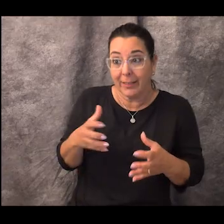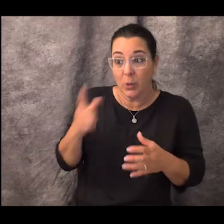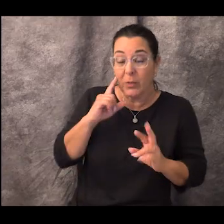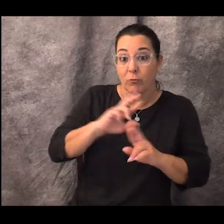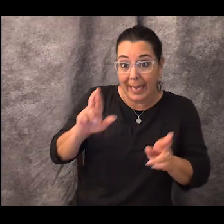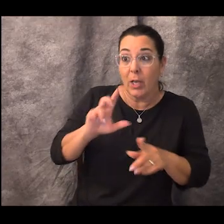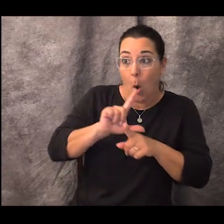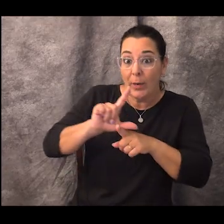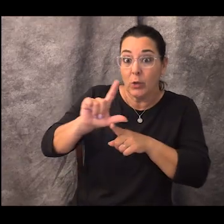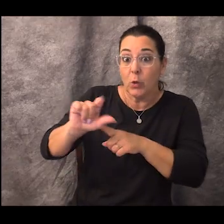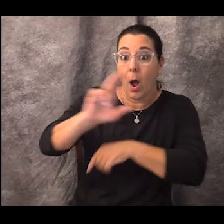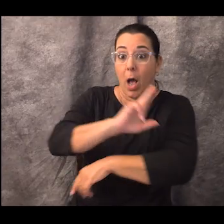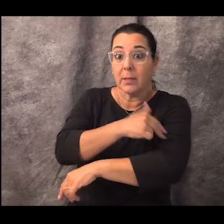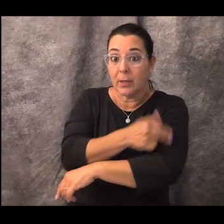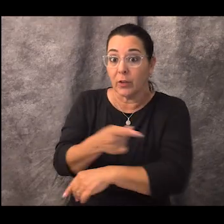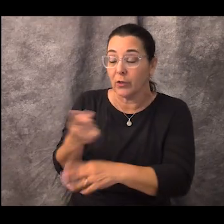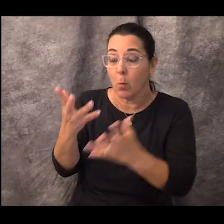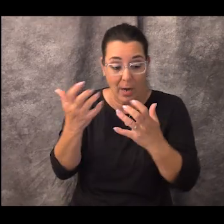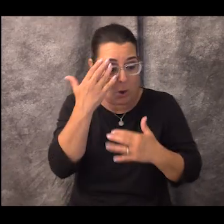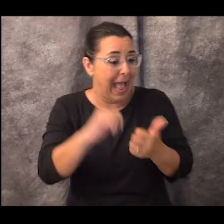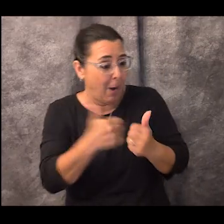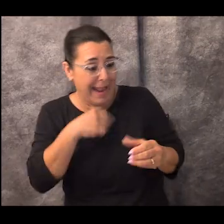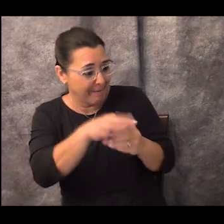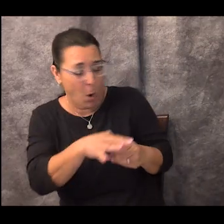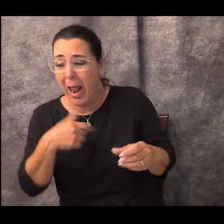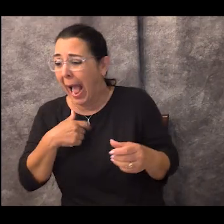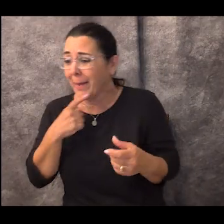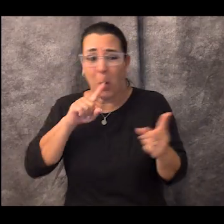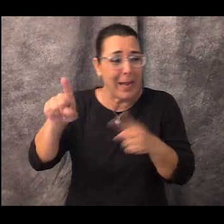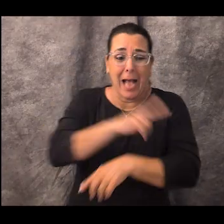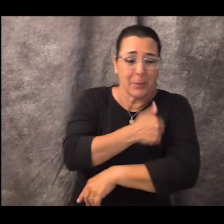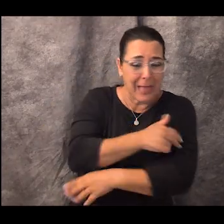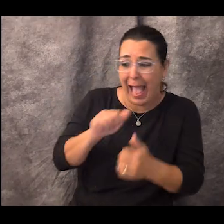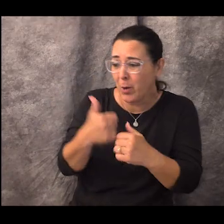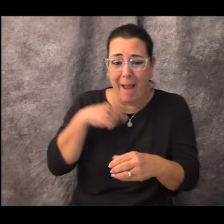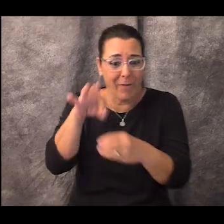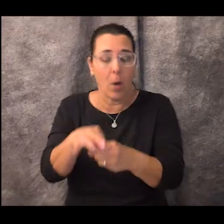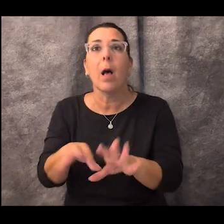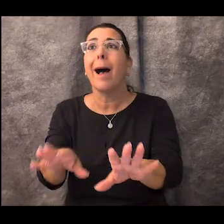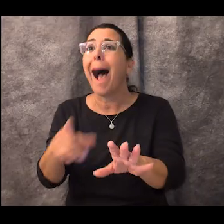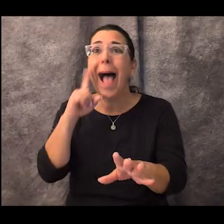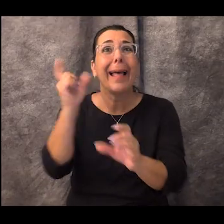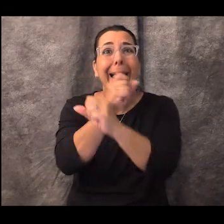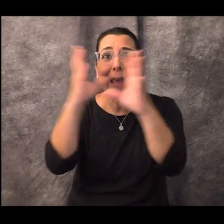She wanted to and she want to know how she could vote because she was going to make it happen. I cannot imagine being on the verge of birthing a tiny human